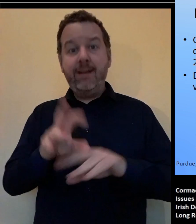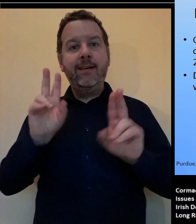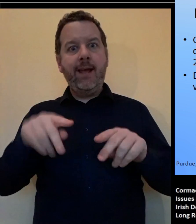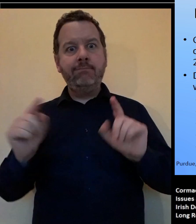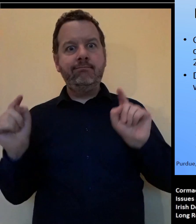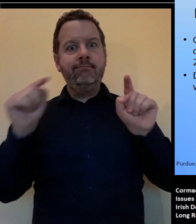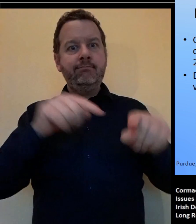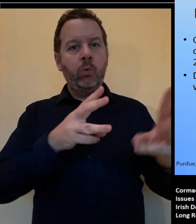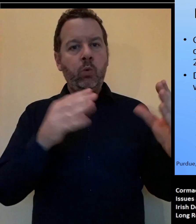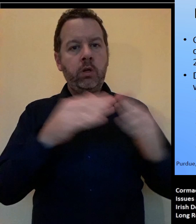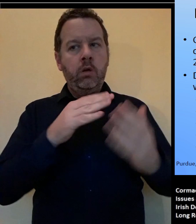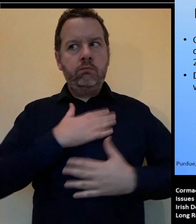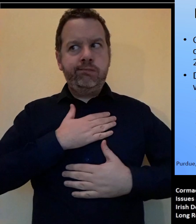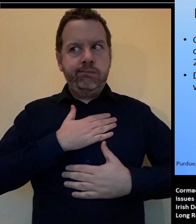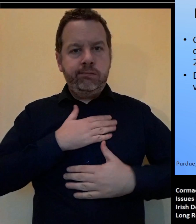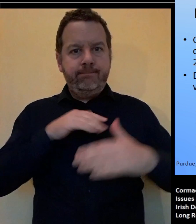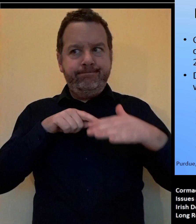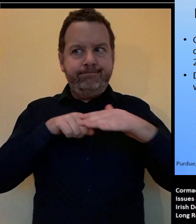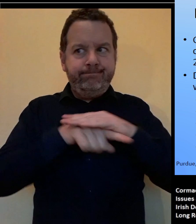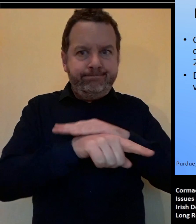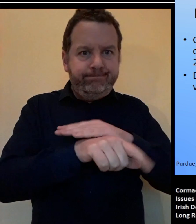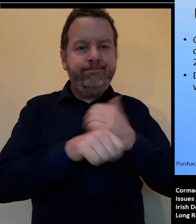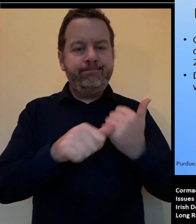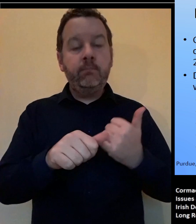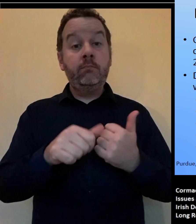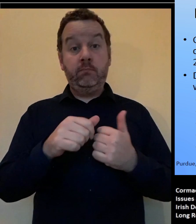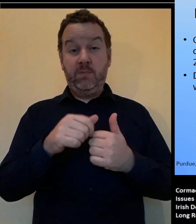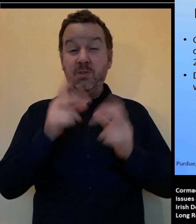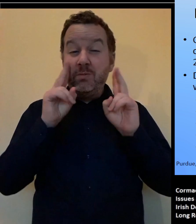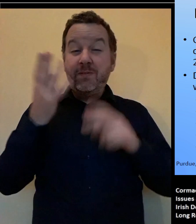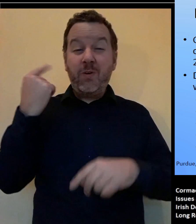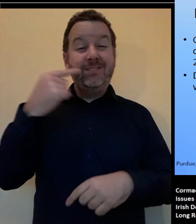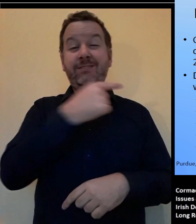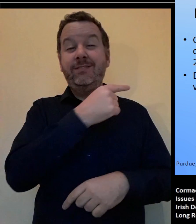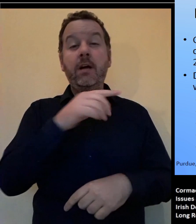could use the workhouse as a place of refuge.